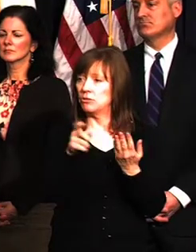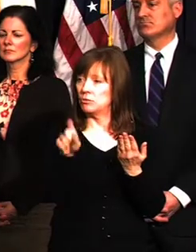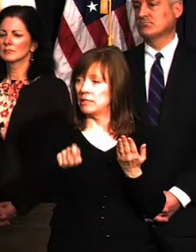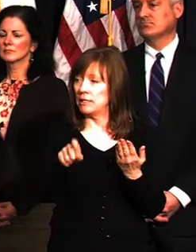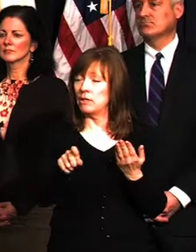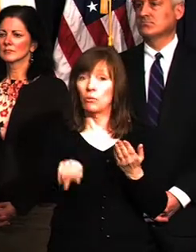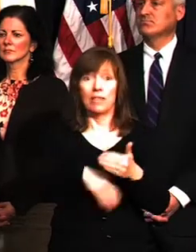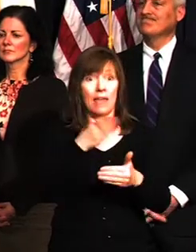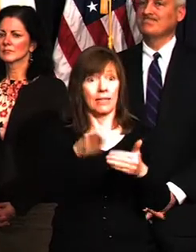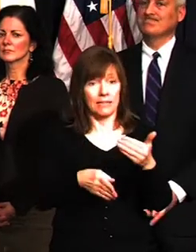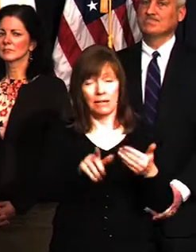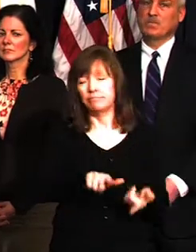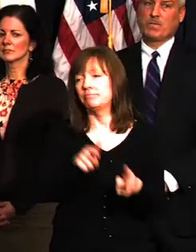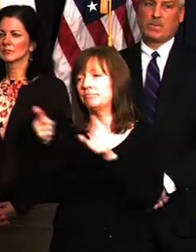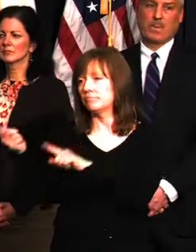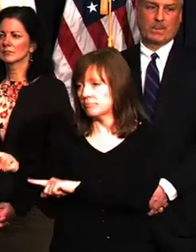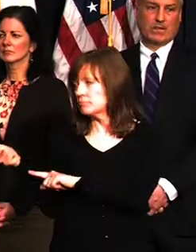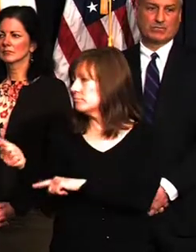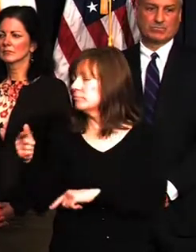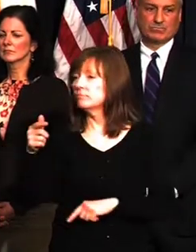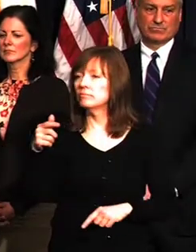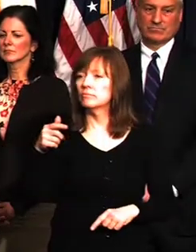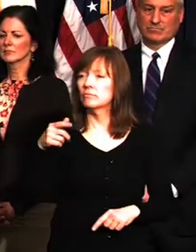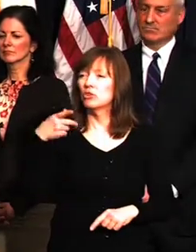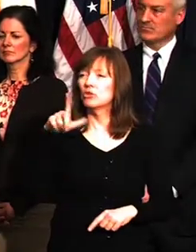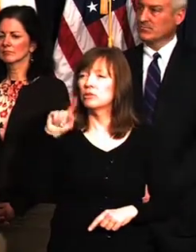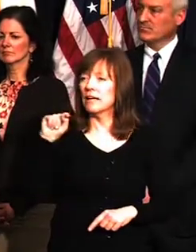said, I'm going to turn the podium over to the Lieutenant Governor.